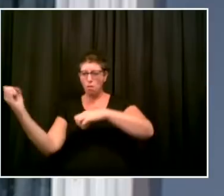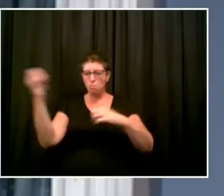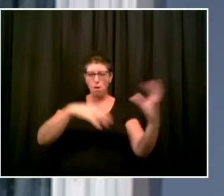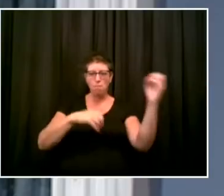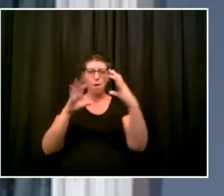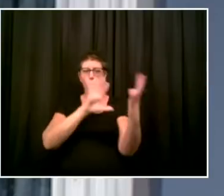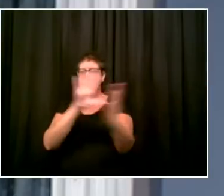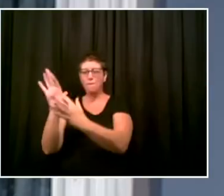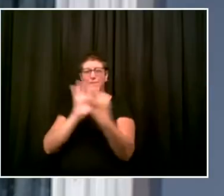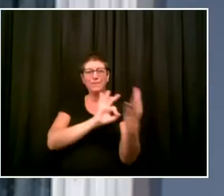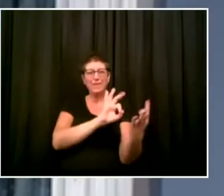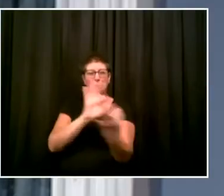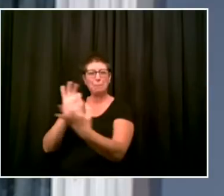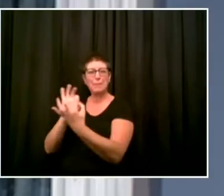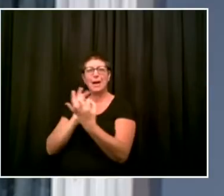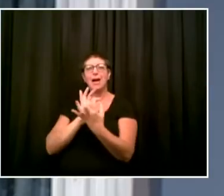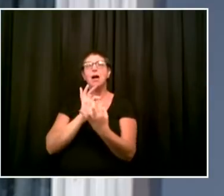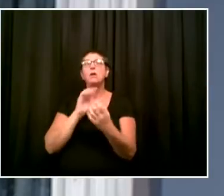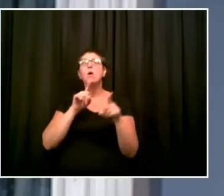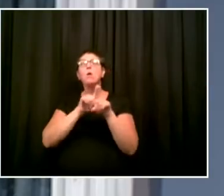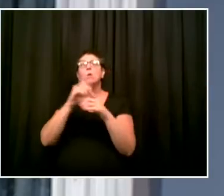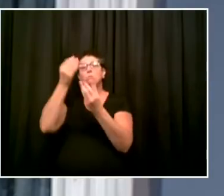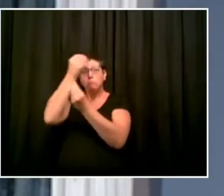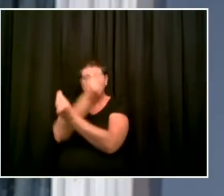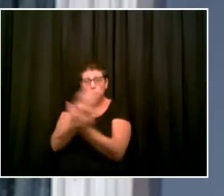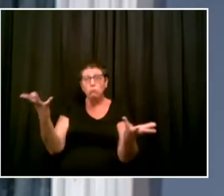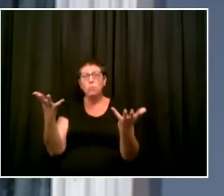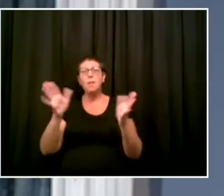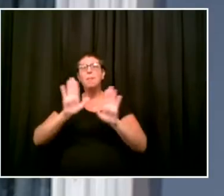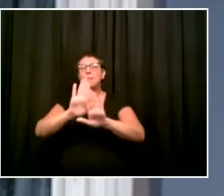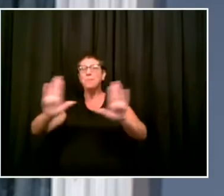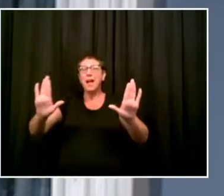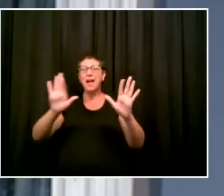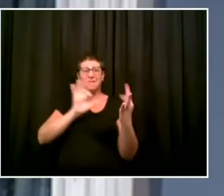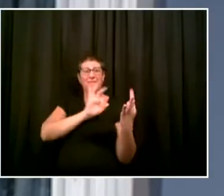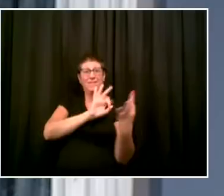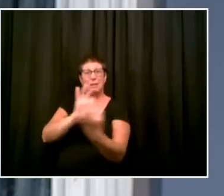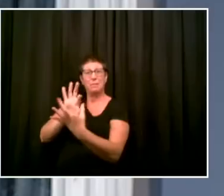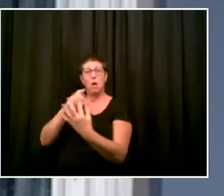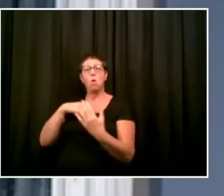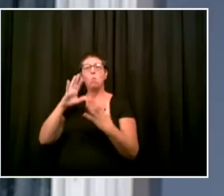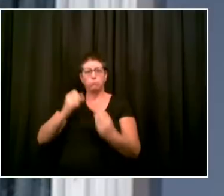THEIR WORDS WILL SPEAK FOR THEMSELVES WE'VE ALSO INCLUDED ON THEIR EXTERNAL WEBSITE THEIR REPORTS.